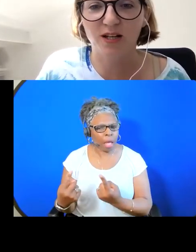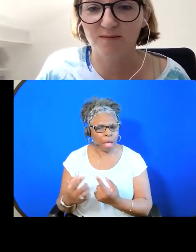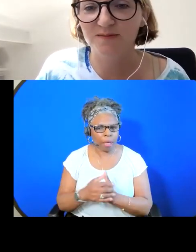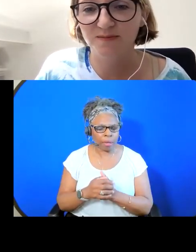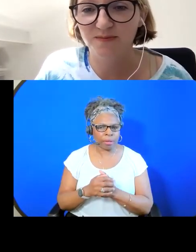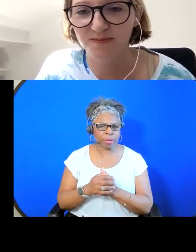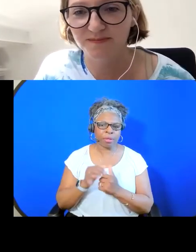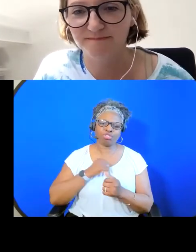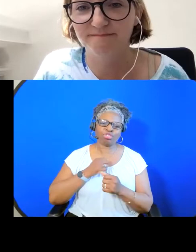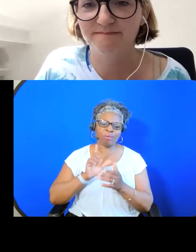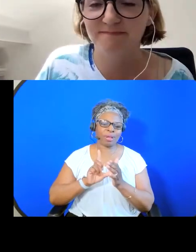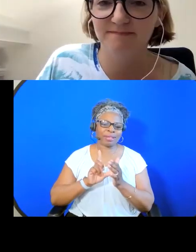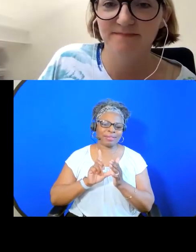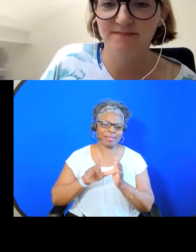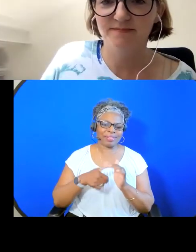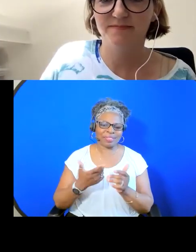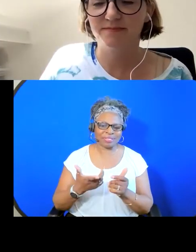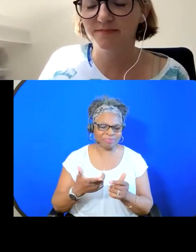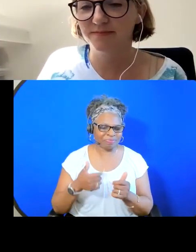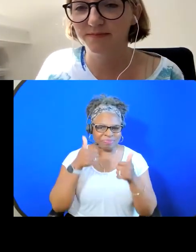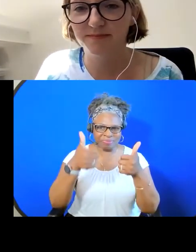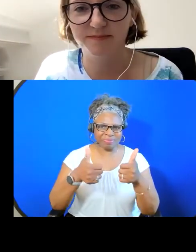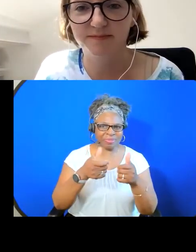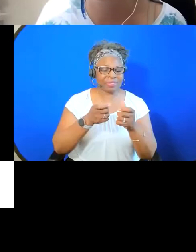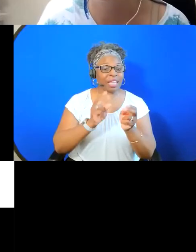Thank you so much, Magda for your presentation.